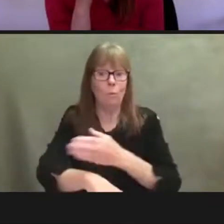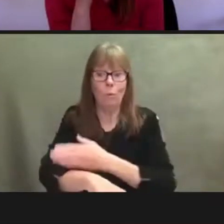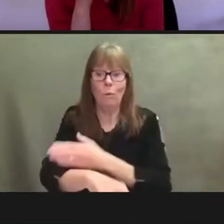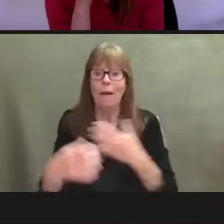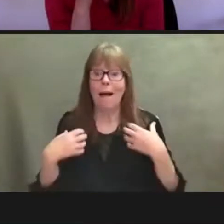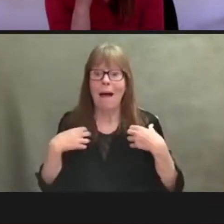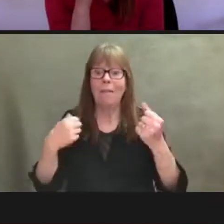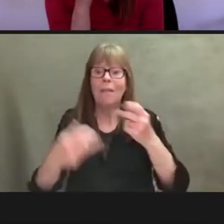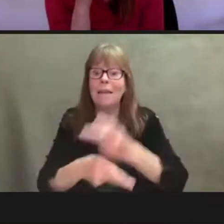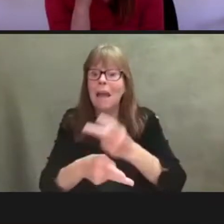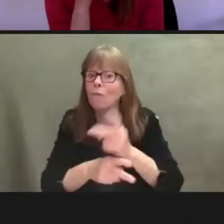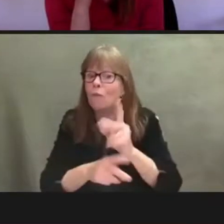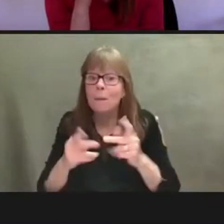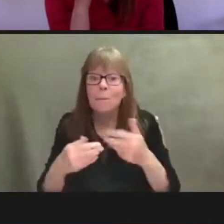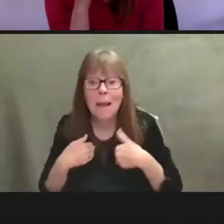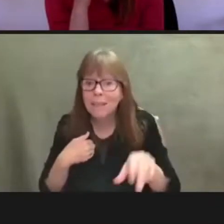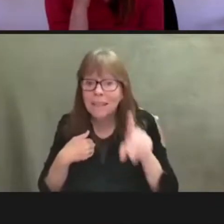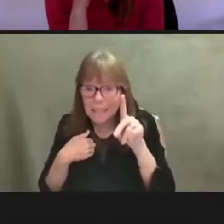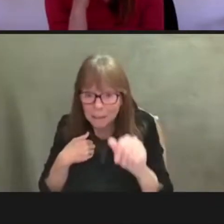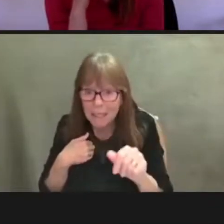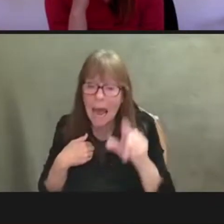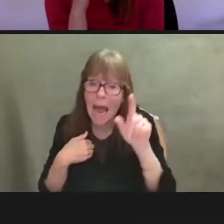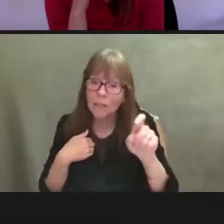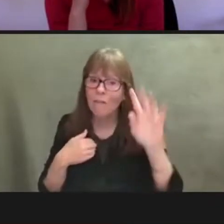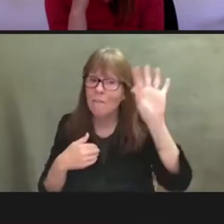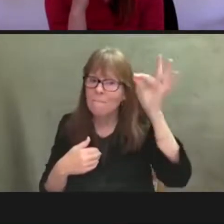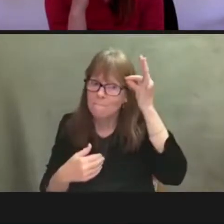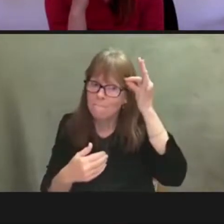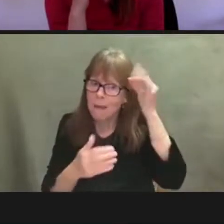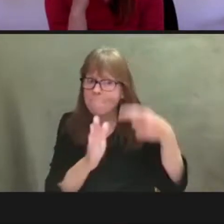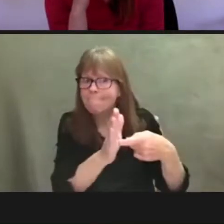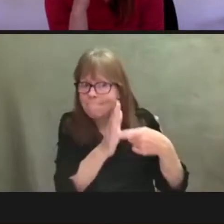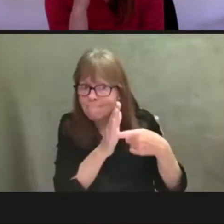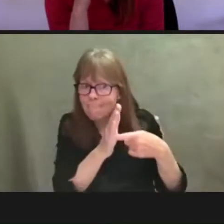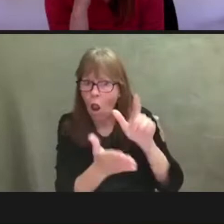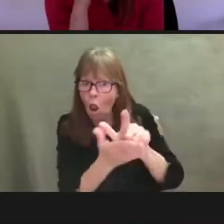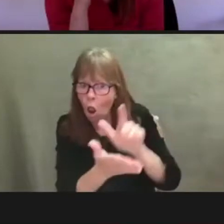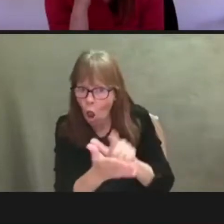with disabilities there has to be the federal mandate that says the law requires it be done.